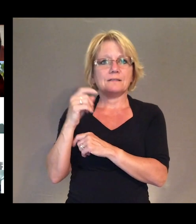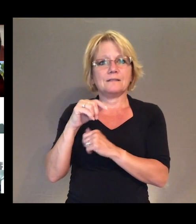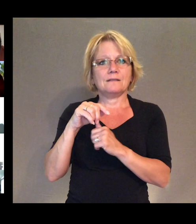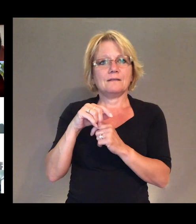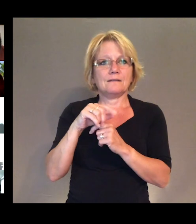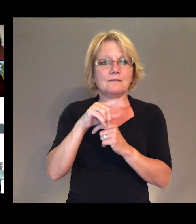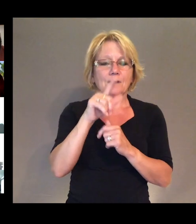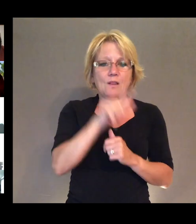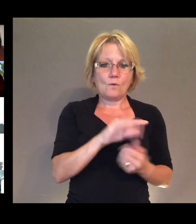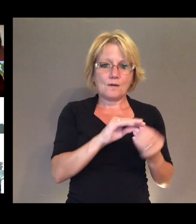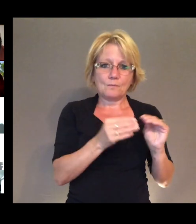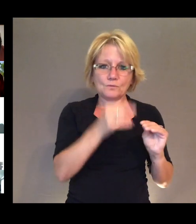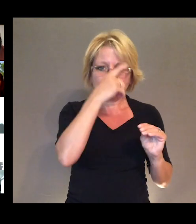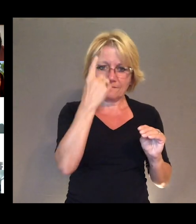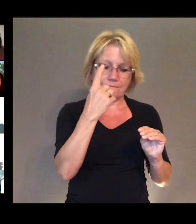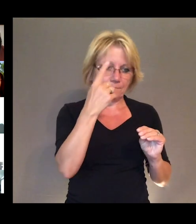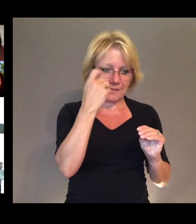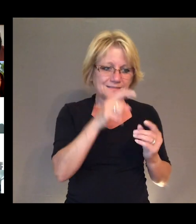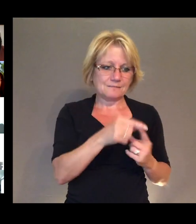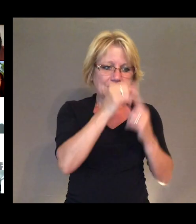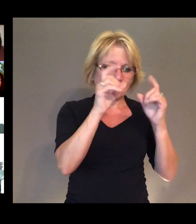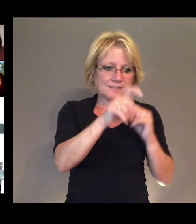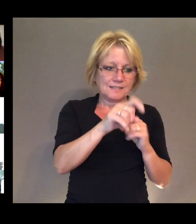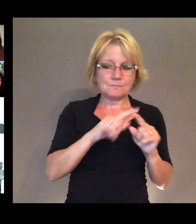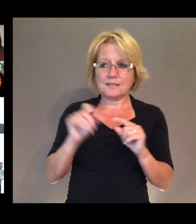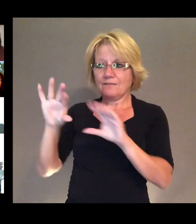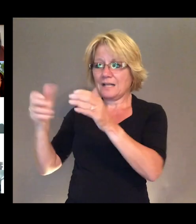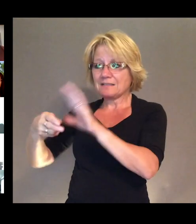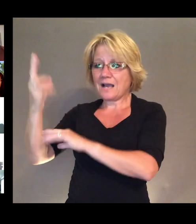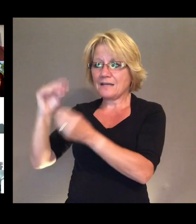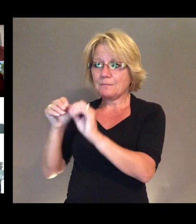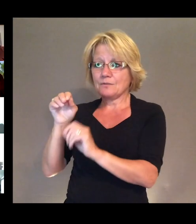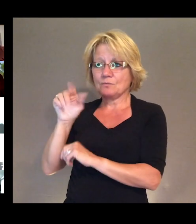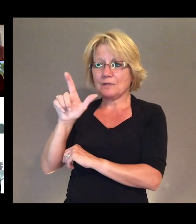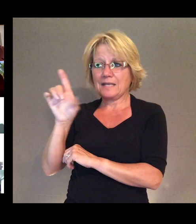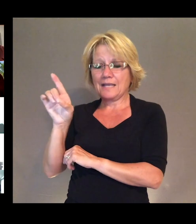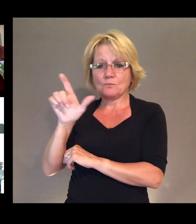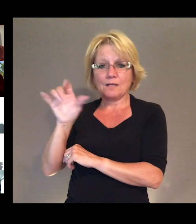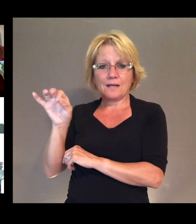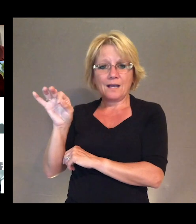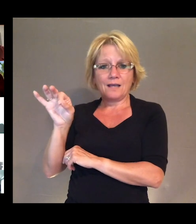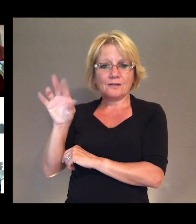So when you have a class of 28, 29, 30 kids, it's very, very difficult to make a connection